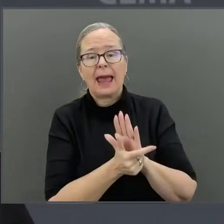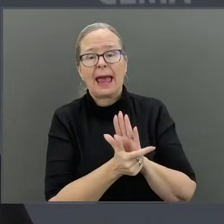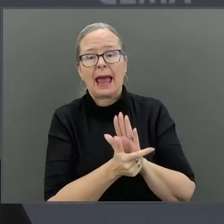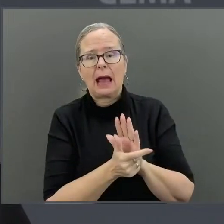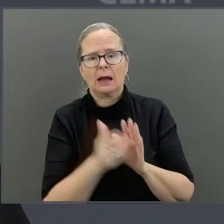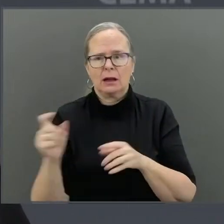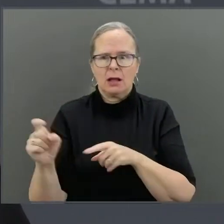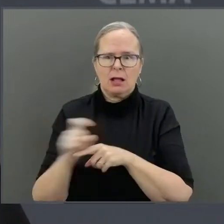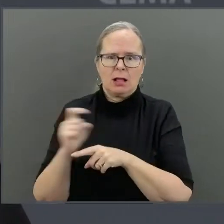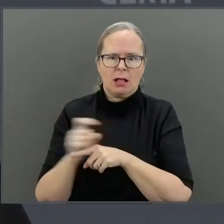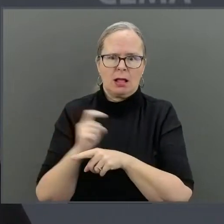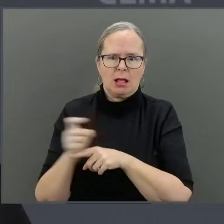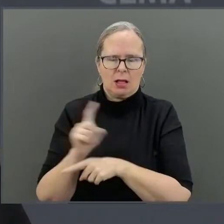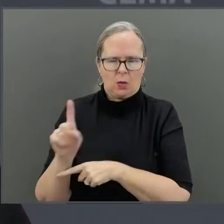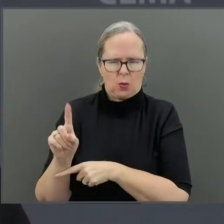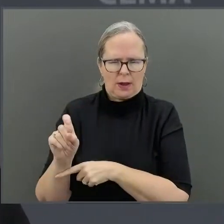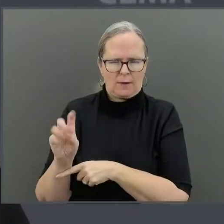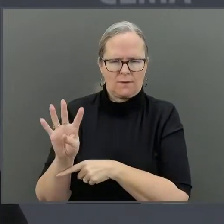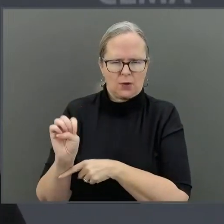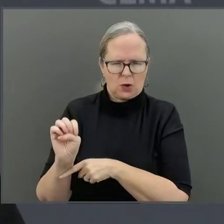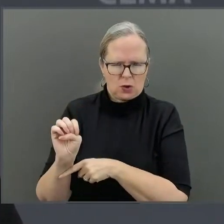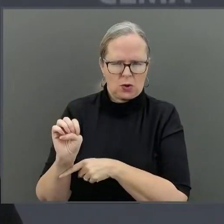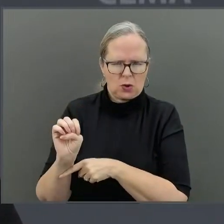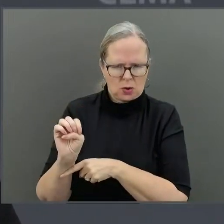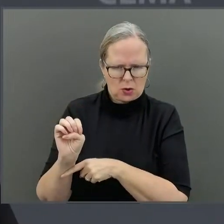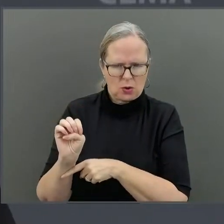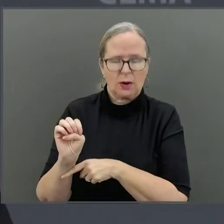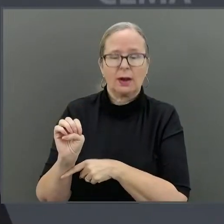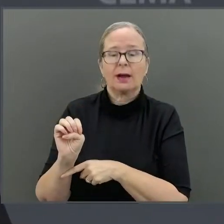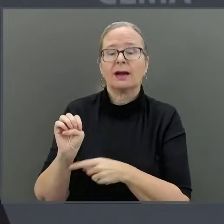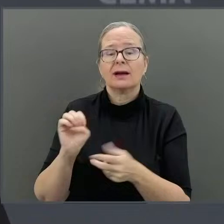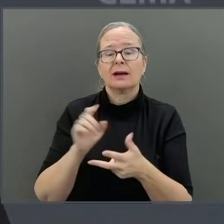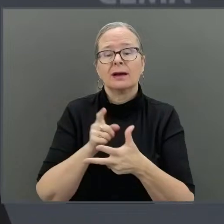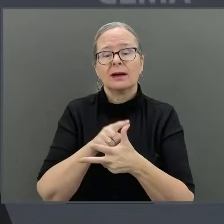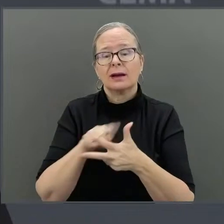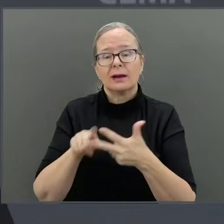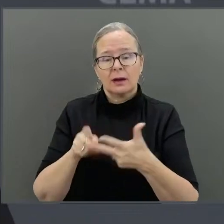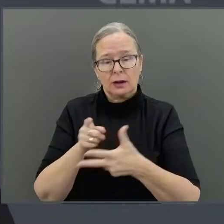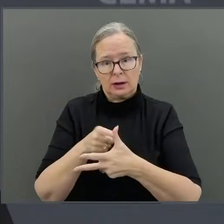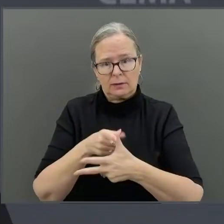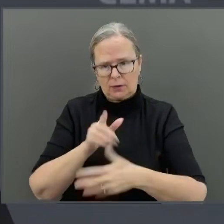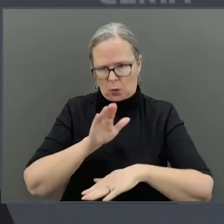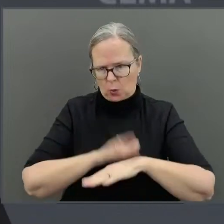issued the total number of calls related to this water event through our 311 system is